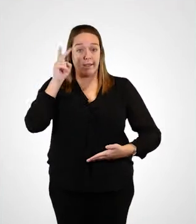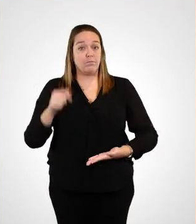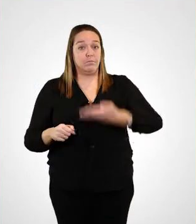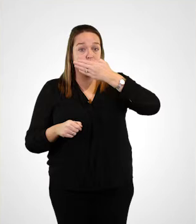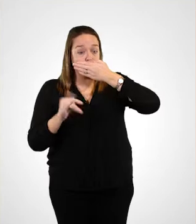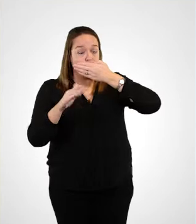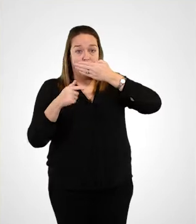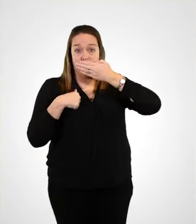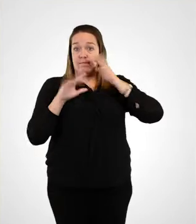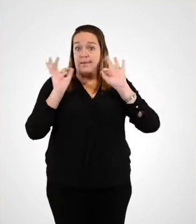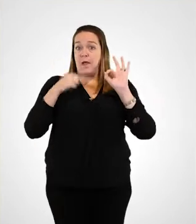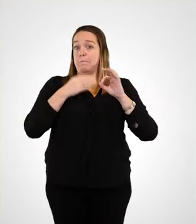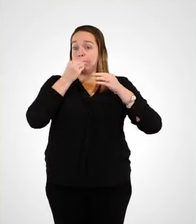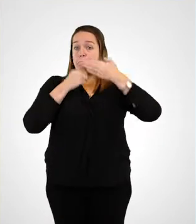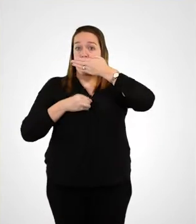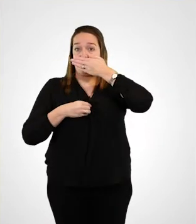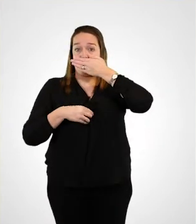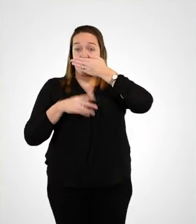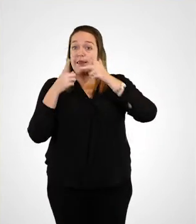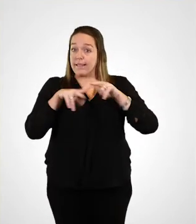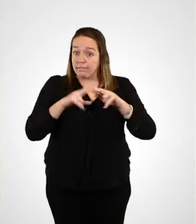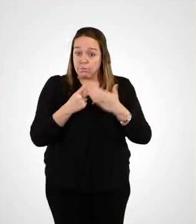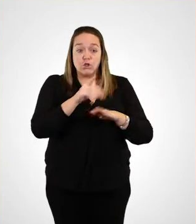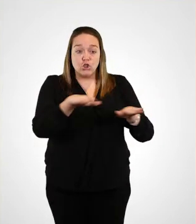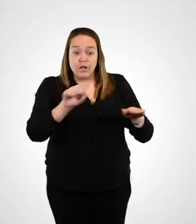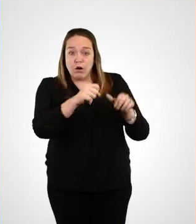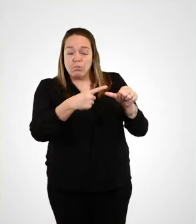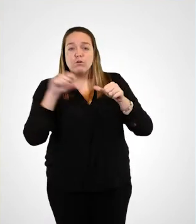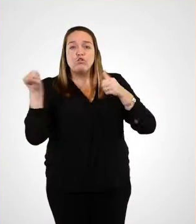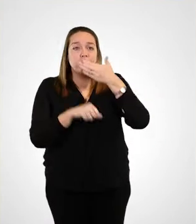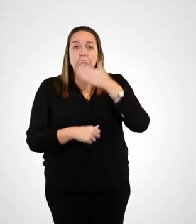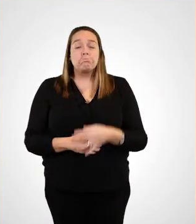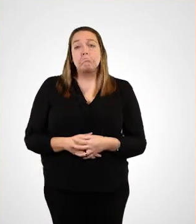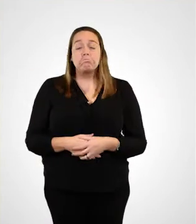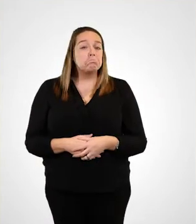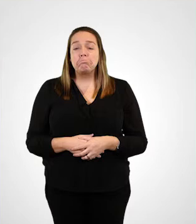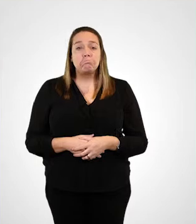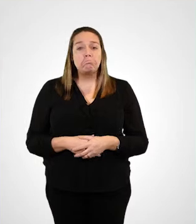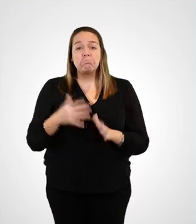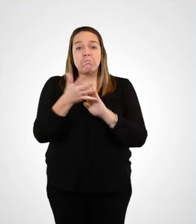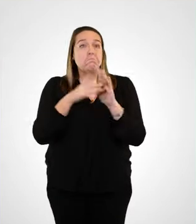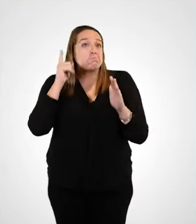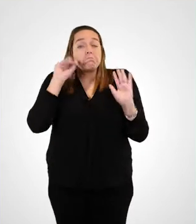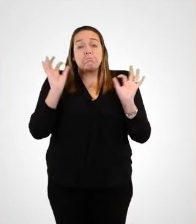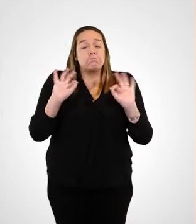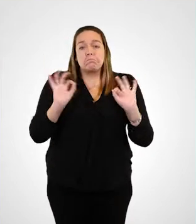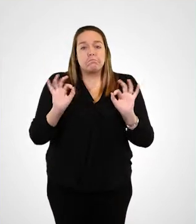The next time I put the screen up I might not say anything, and in that case the child's response should be a shake of the head